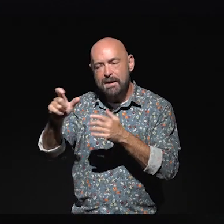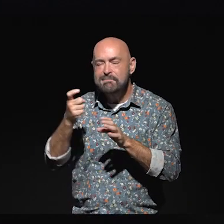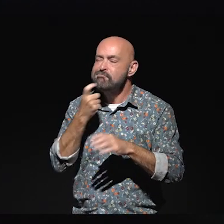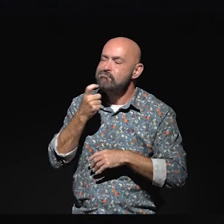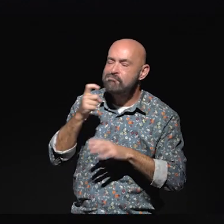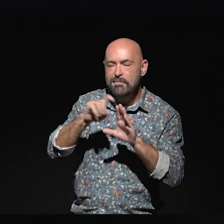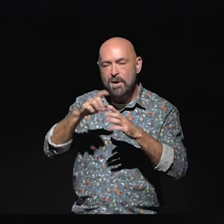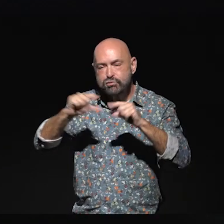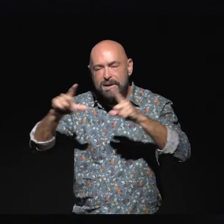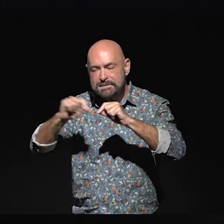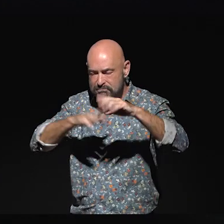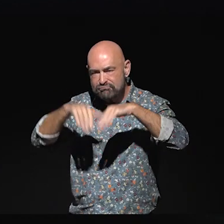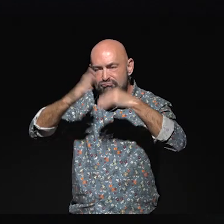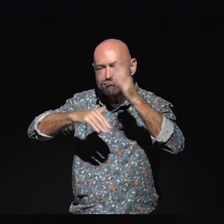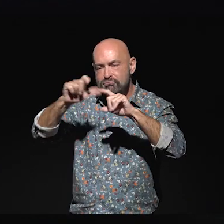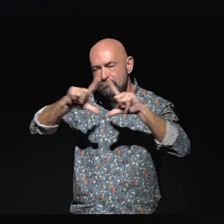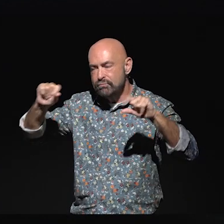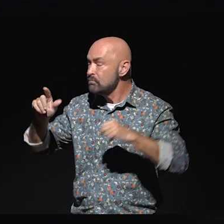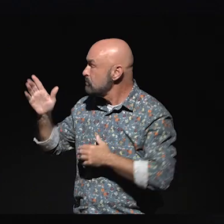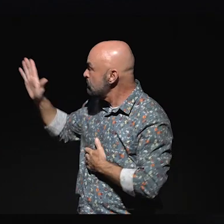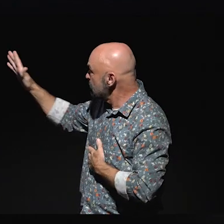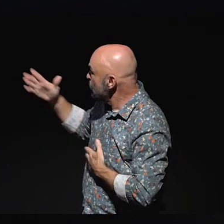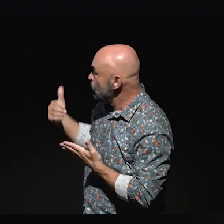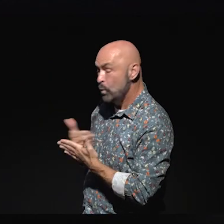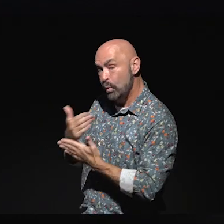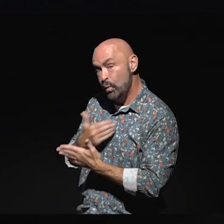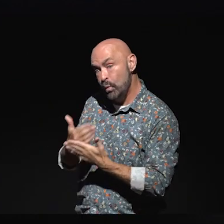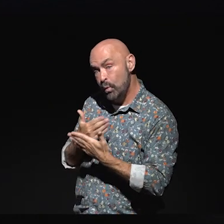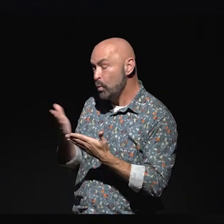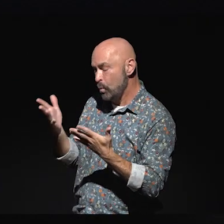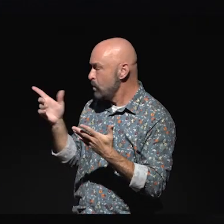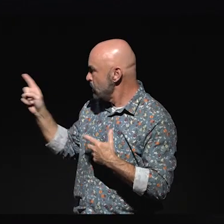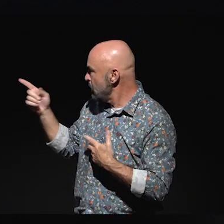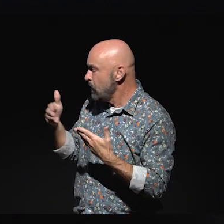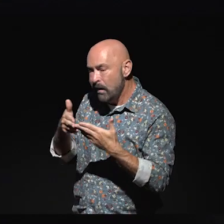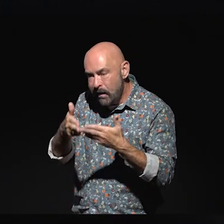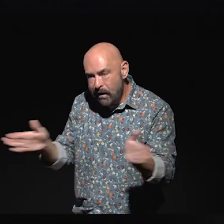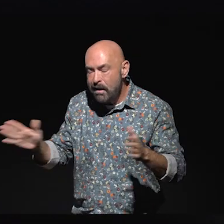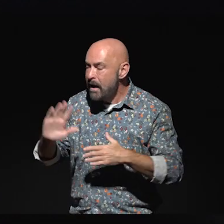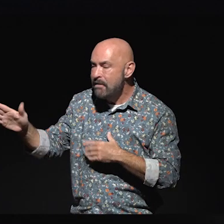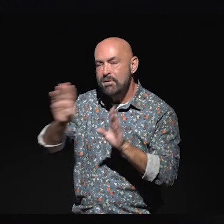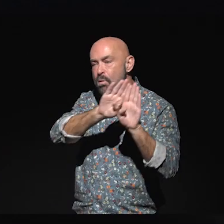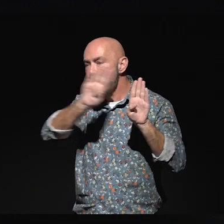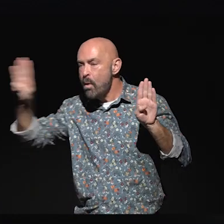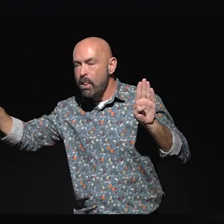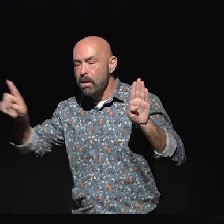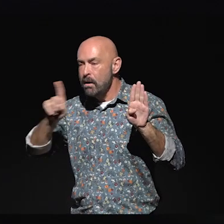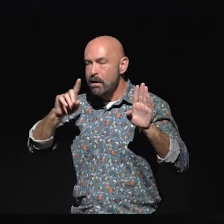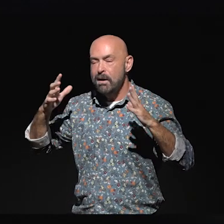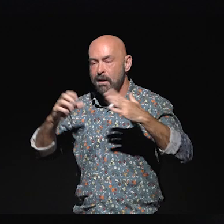but then, in a very recent restoration, opened up. Every wall that wasn't load-bearing,